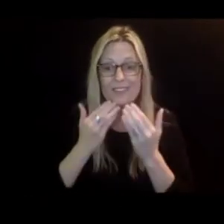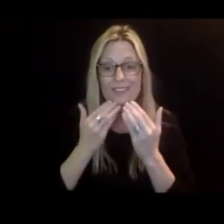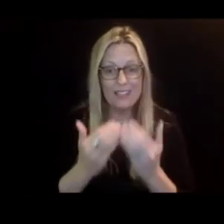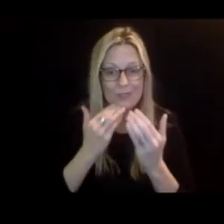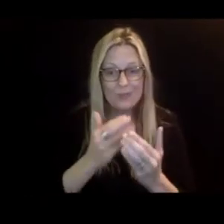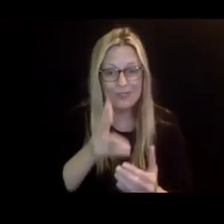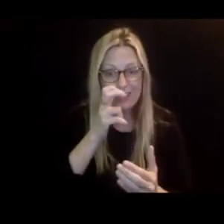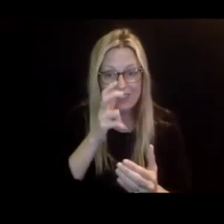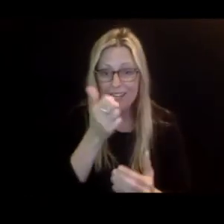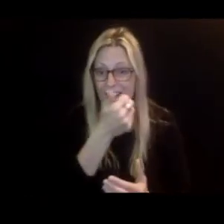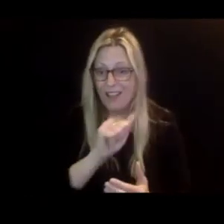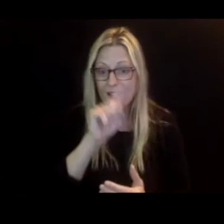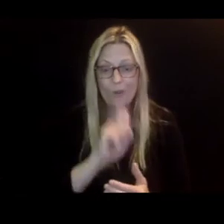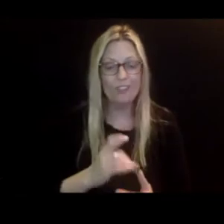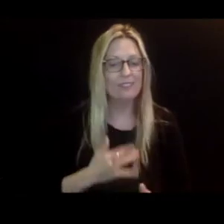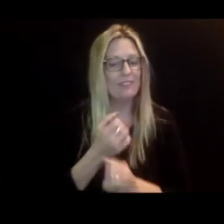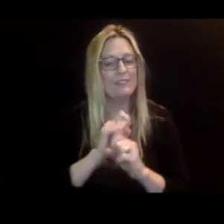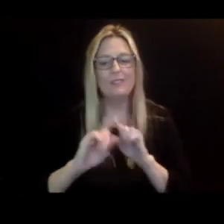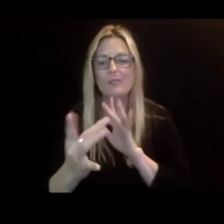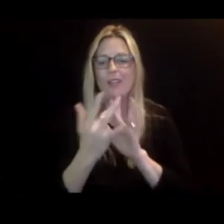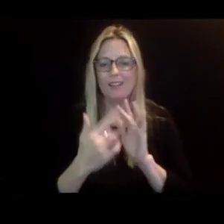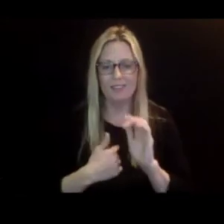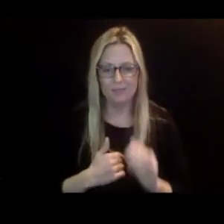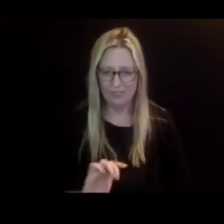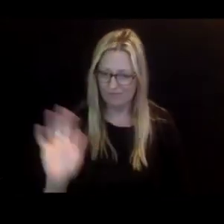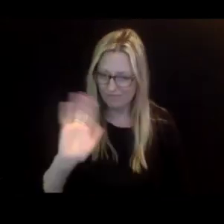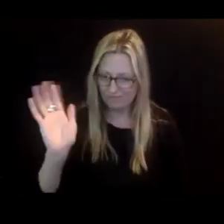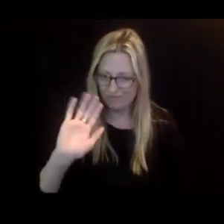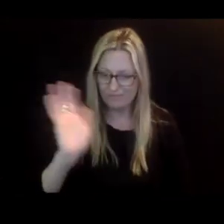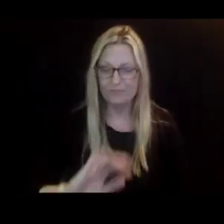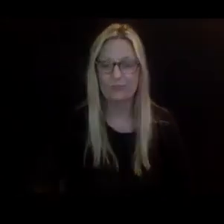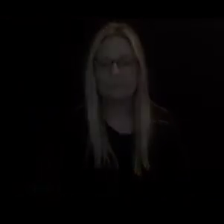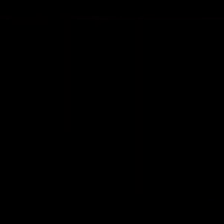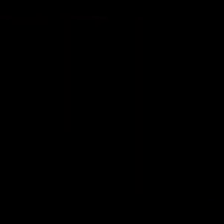any questions, feel free to reach out to me.